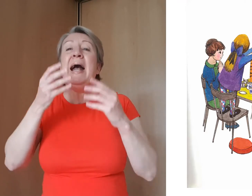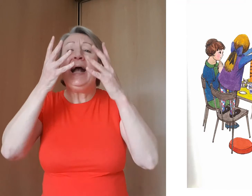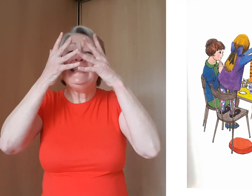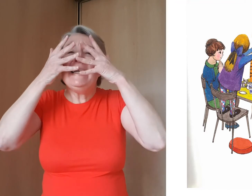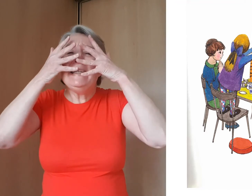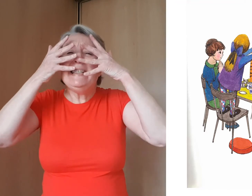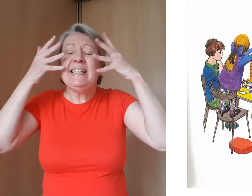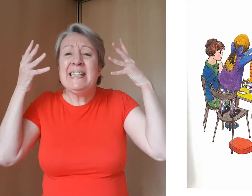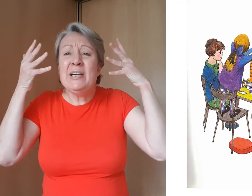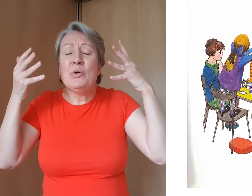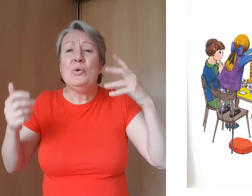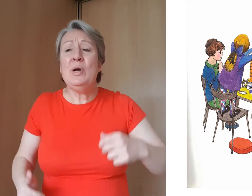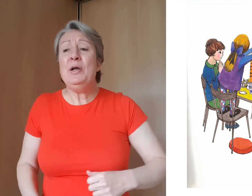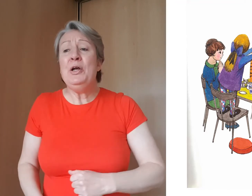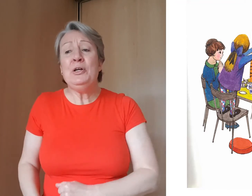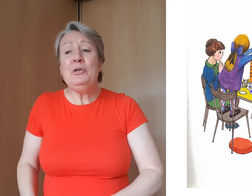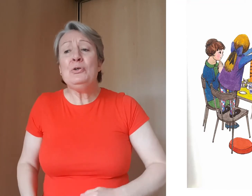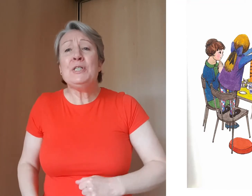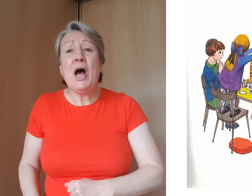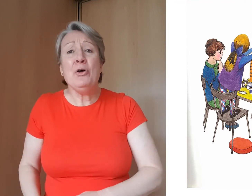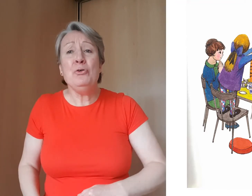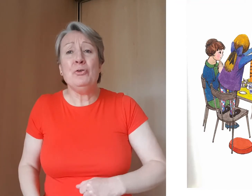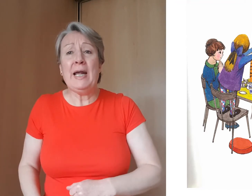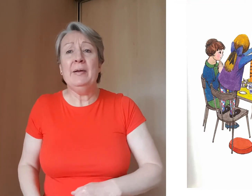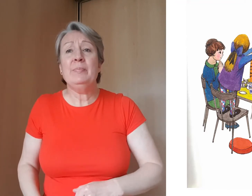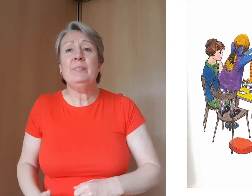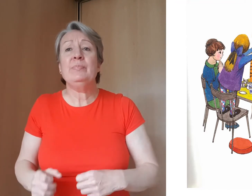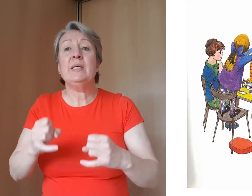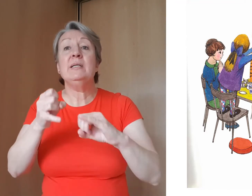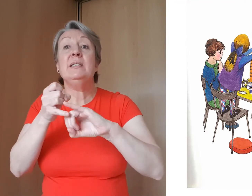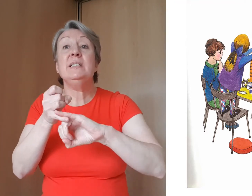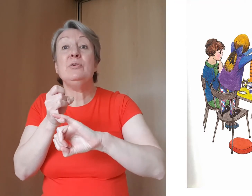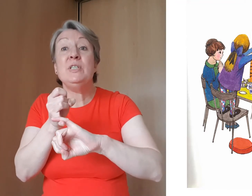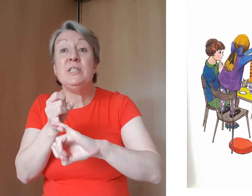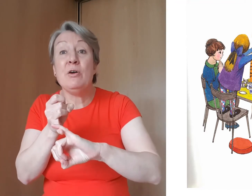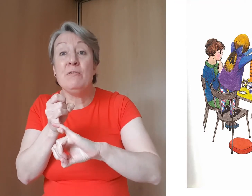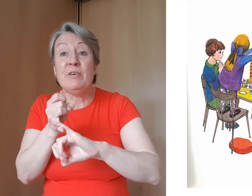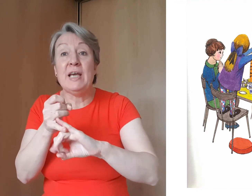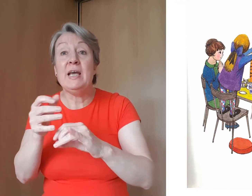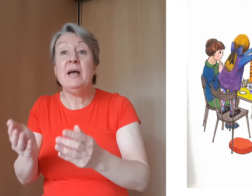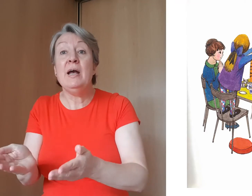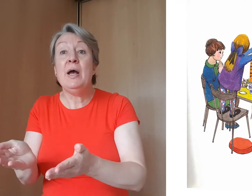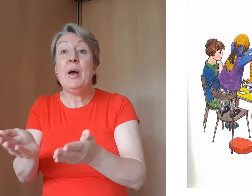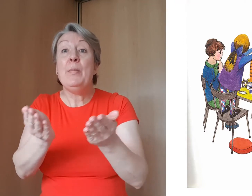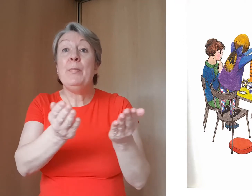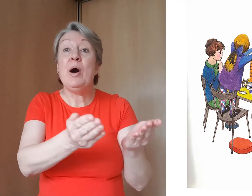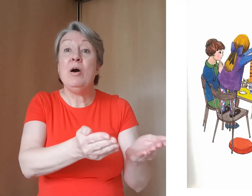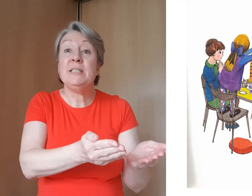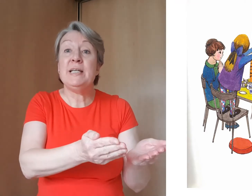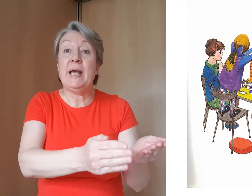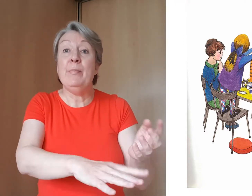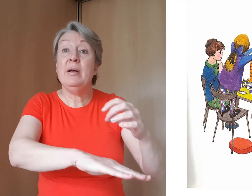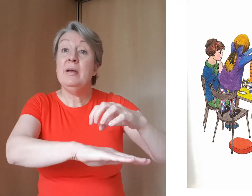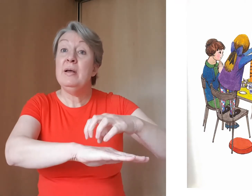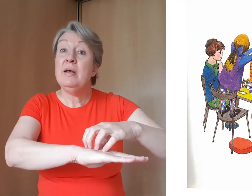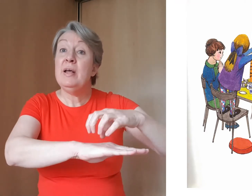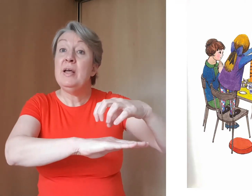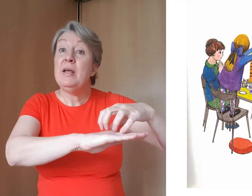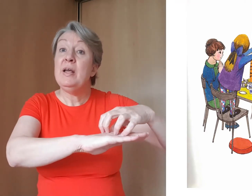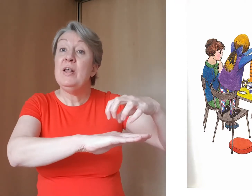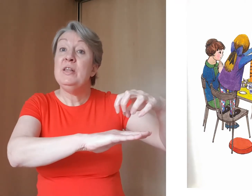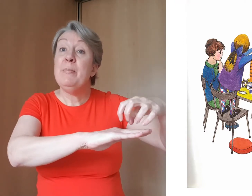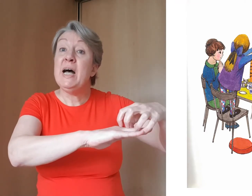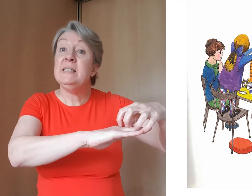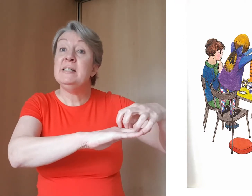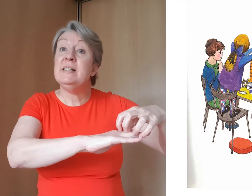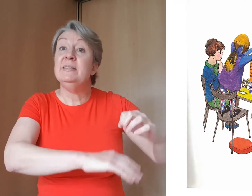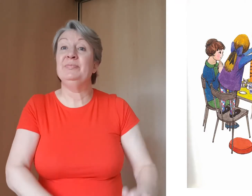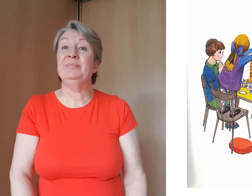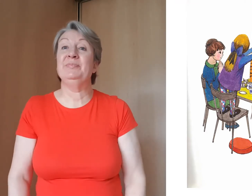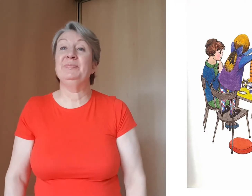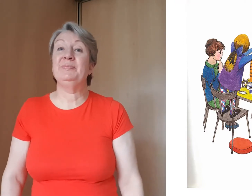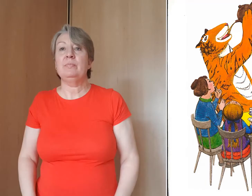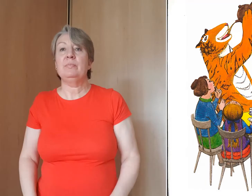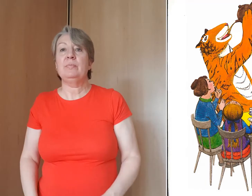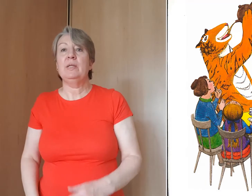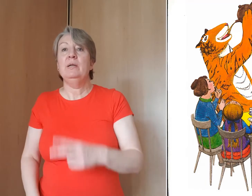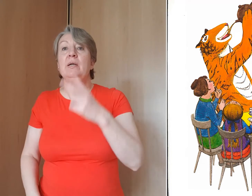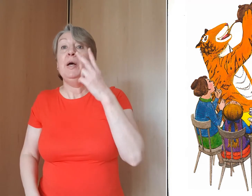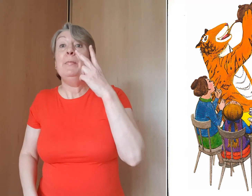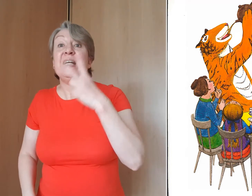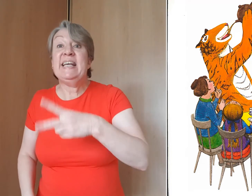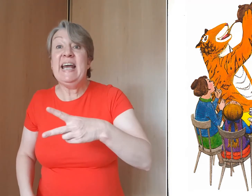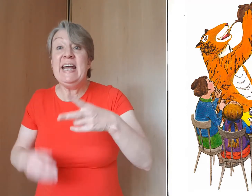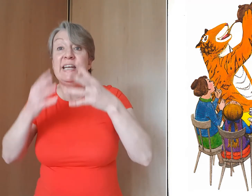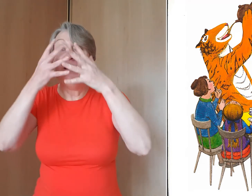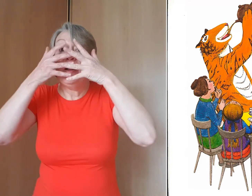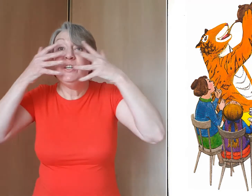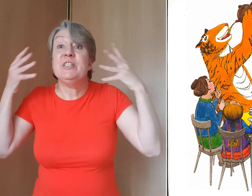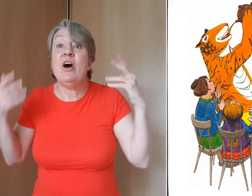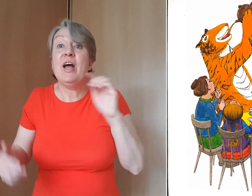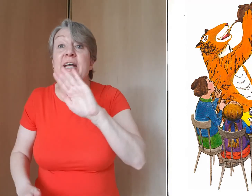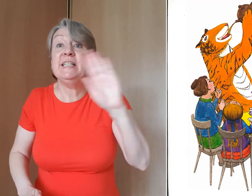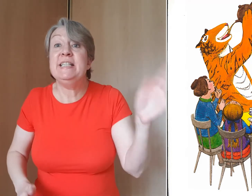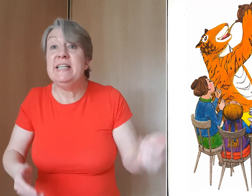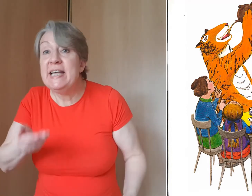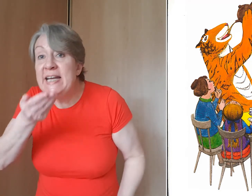and he still looked hungry so Sophie passed him the buns but again the tiger didn't eat